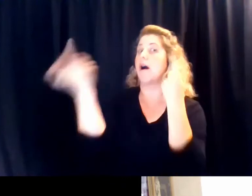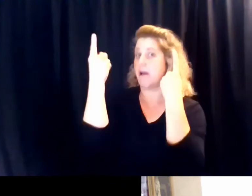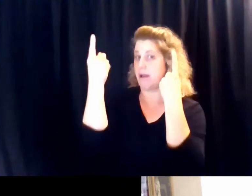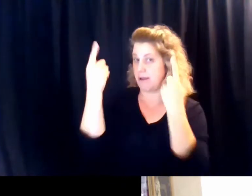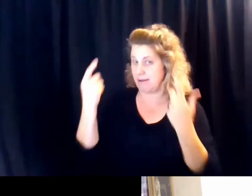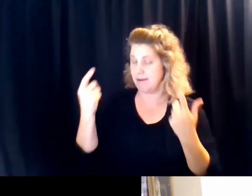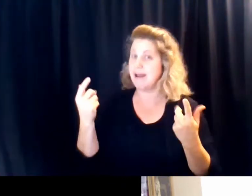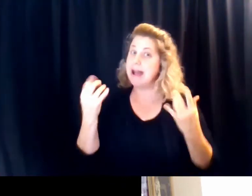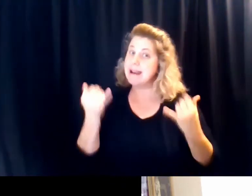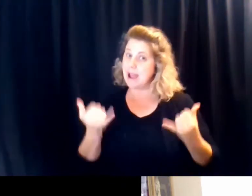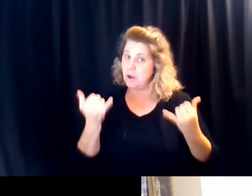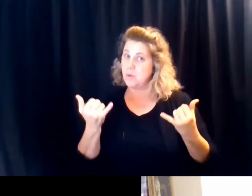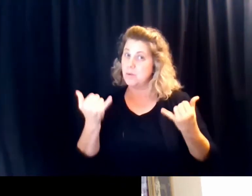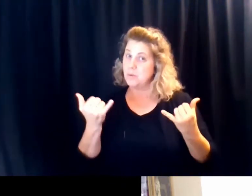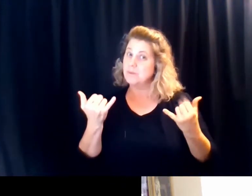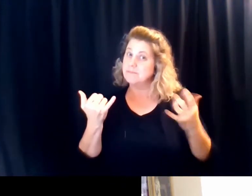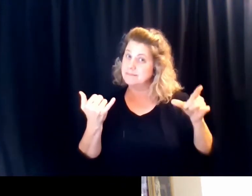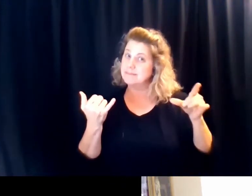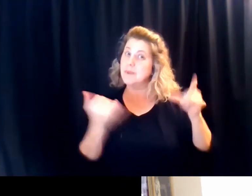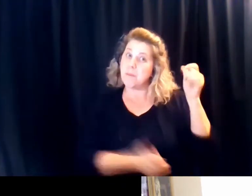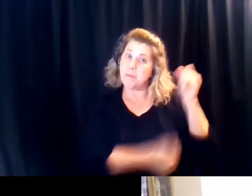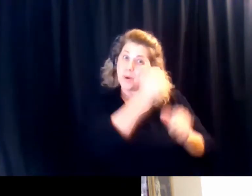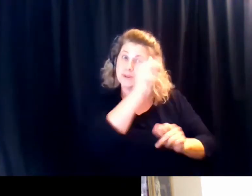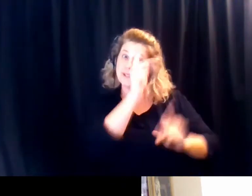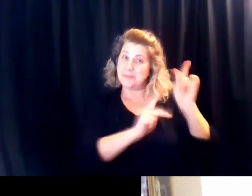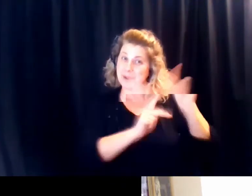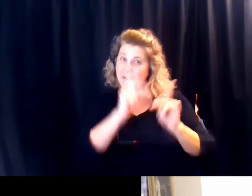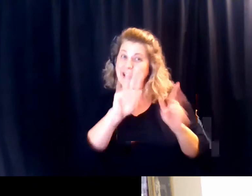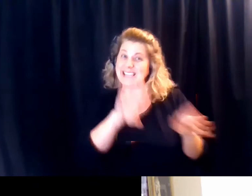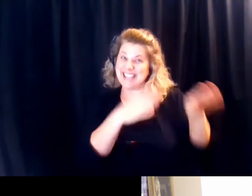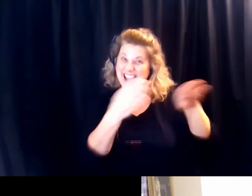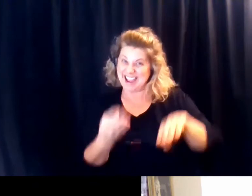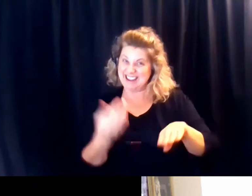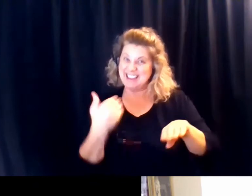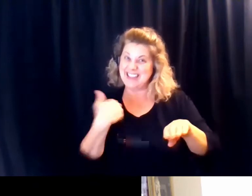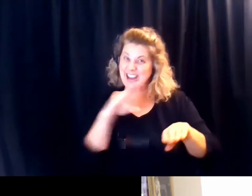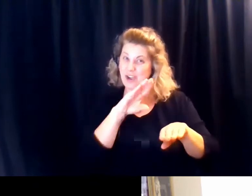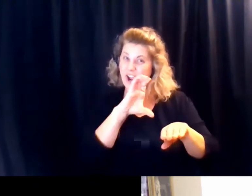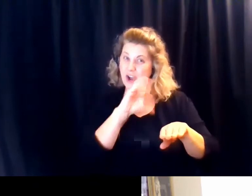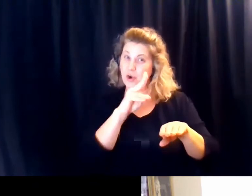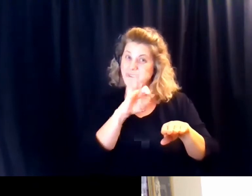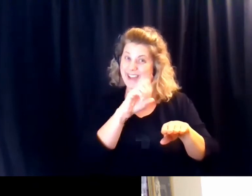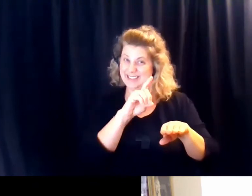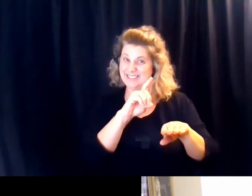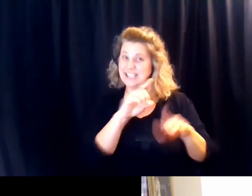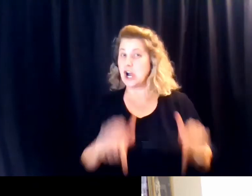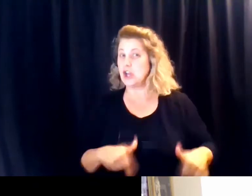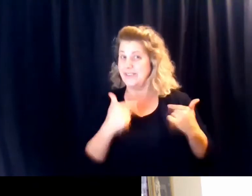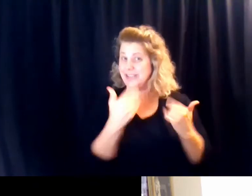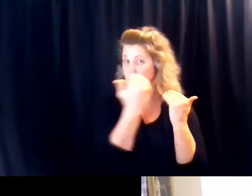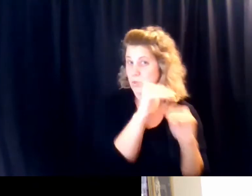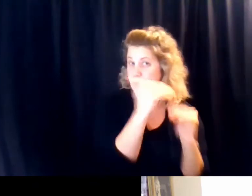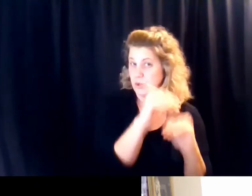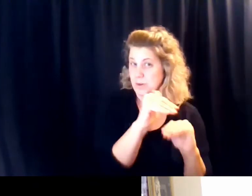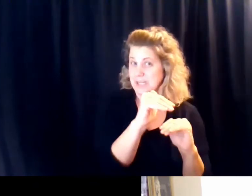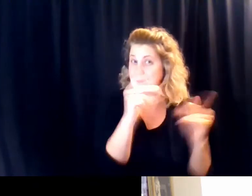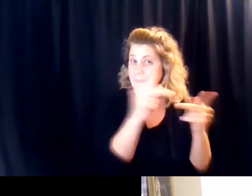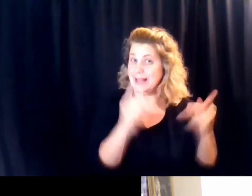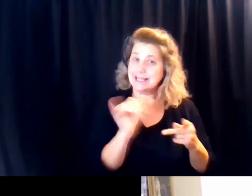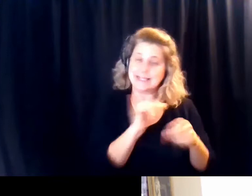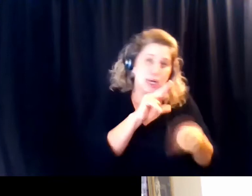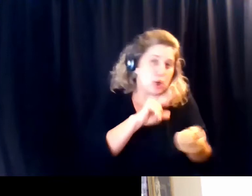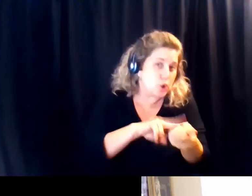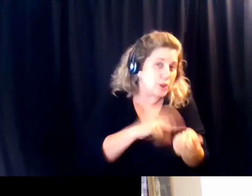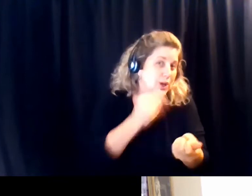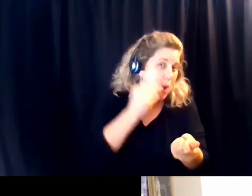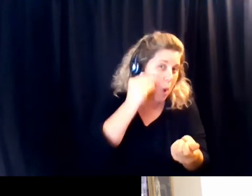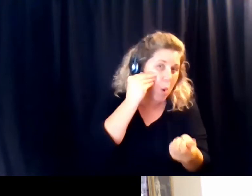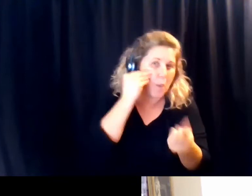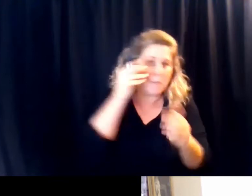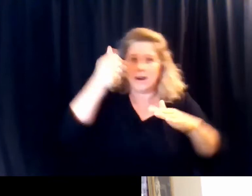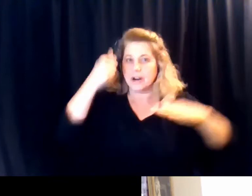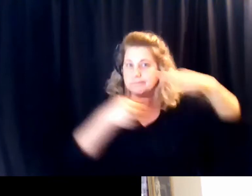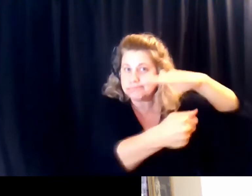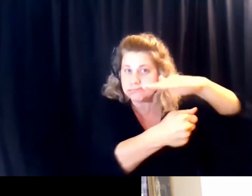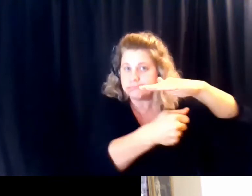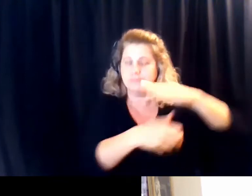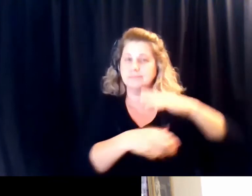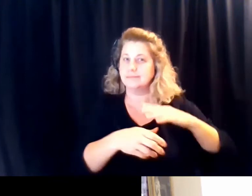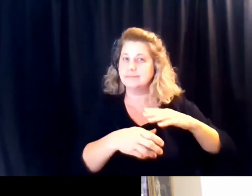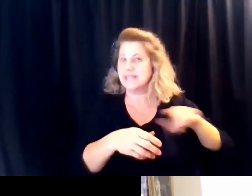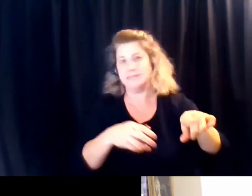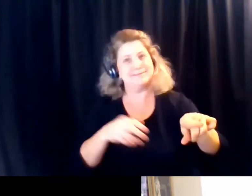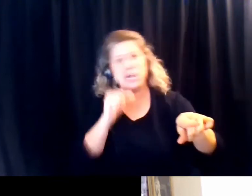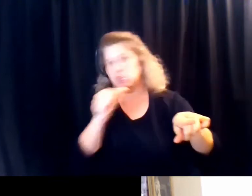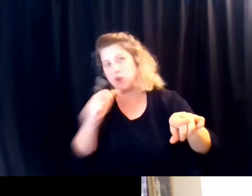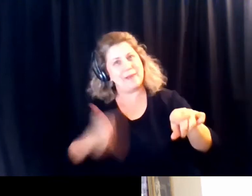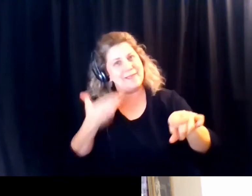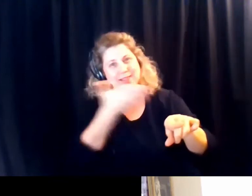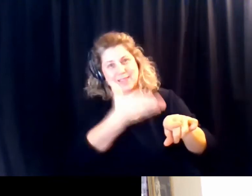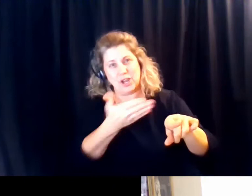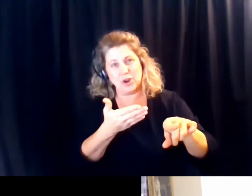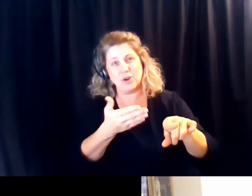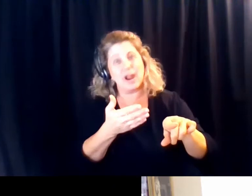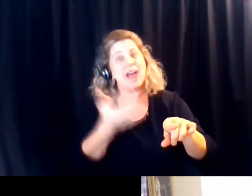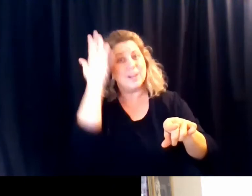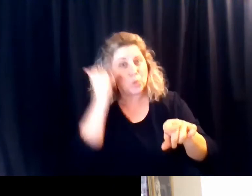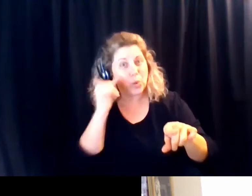Judith Heumann: Um, well, I would say that some of the barriers that I still face our difficulty in getting personal assistant services, that's been a an issue for ever.